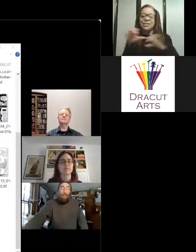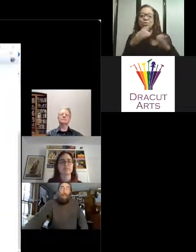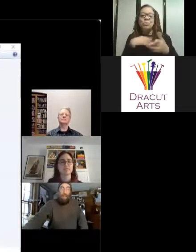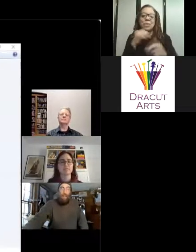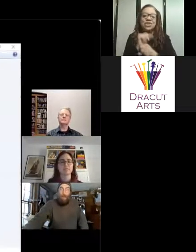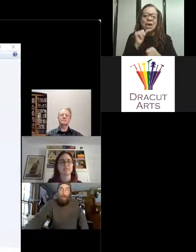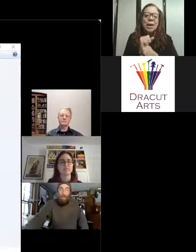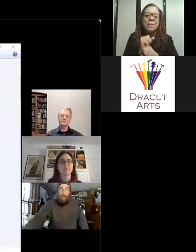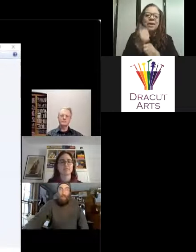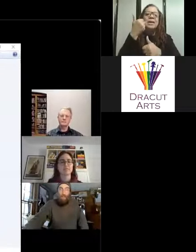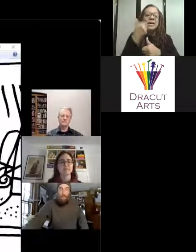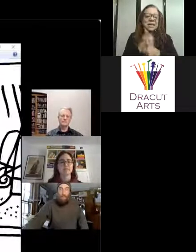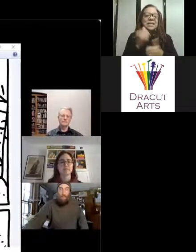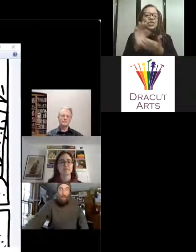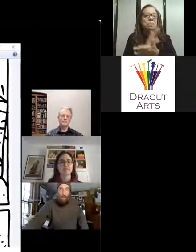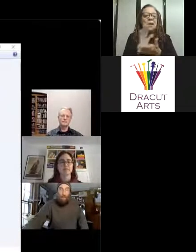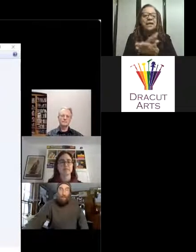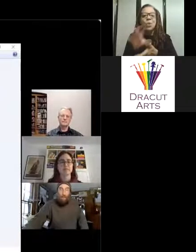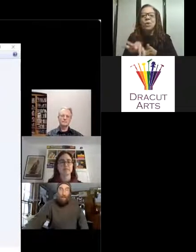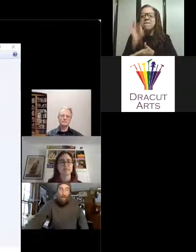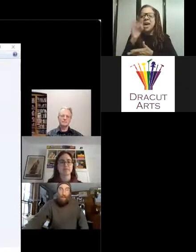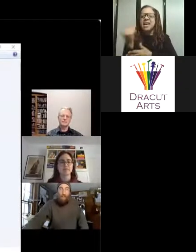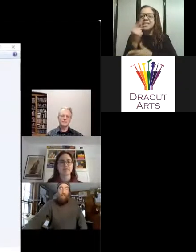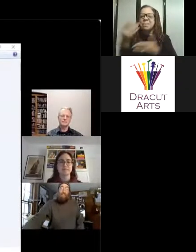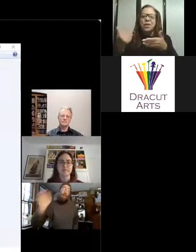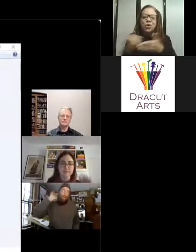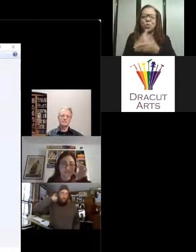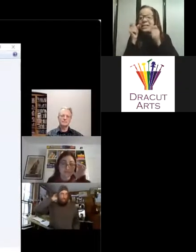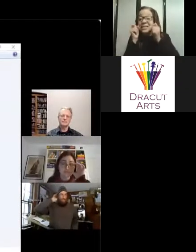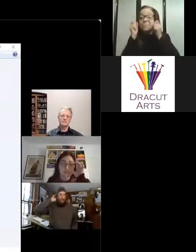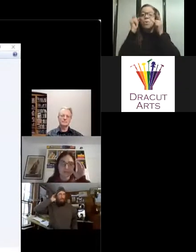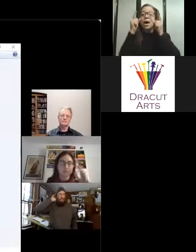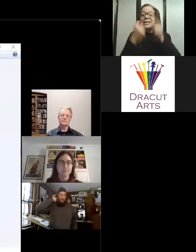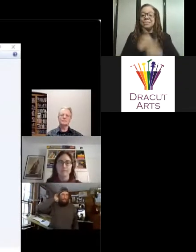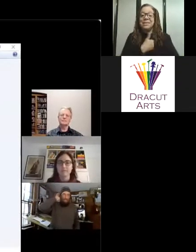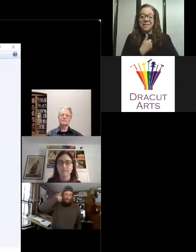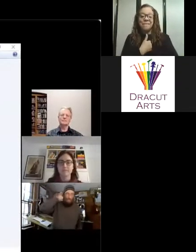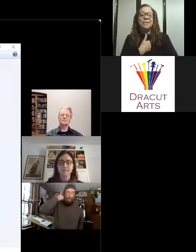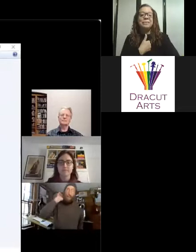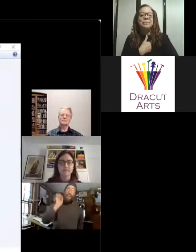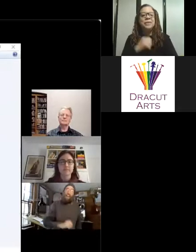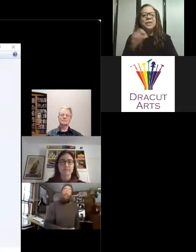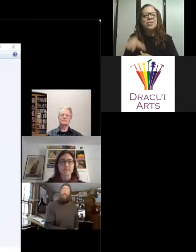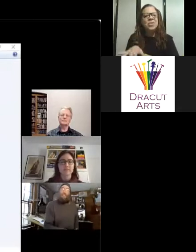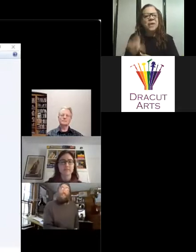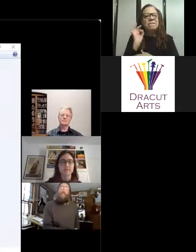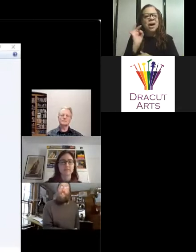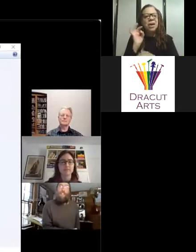I want to I want to discover something new and be surprised. So I found this little passage. I was troubled by how a lot of the letters